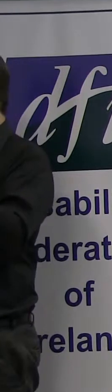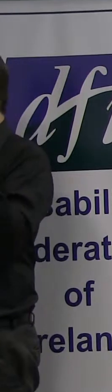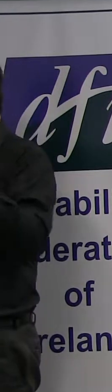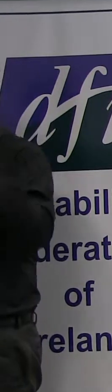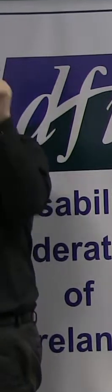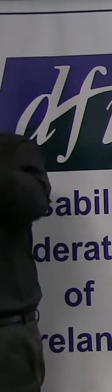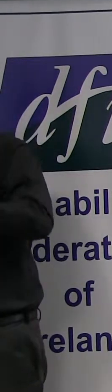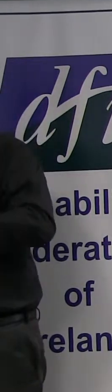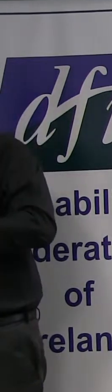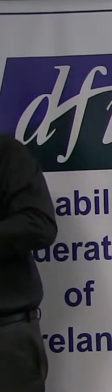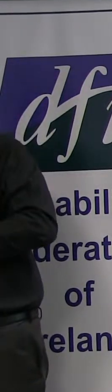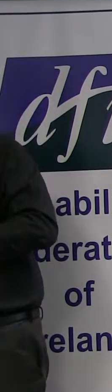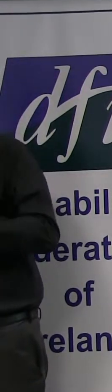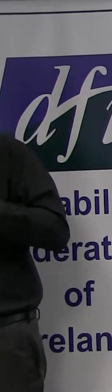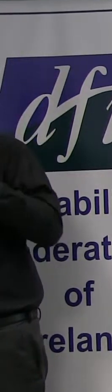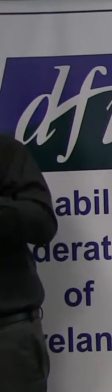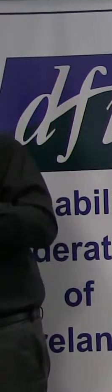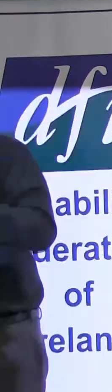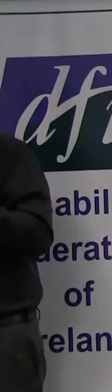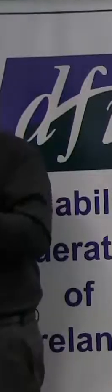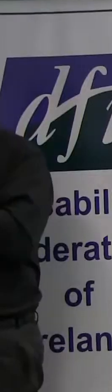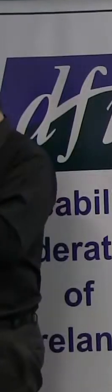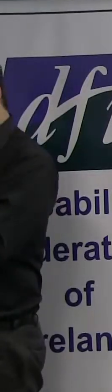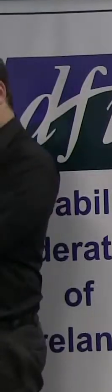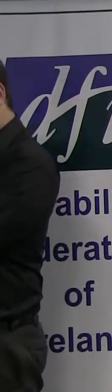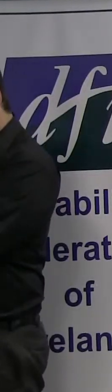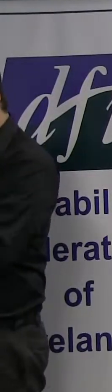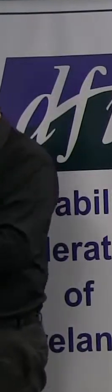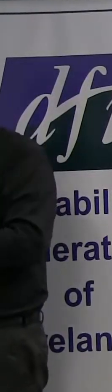with the law and see what the charity is doing, see its accounts, see how it pays money